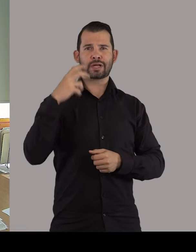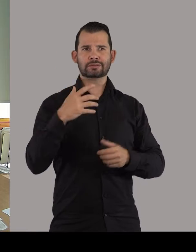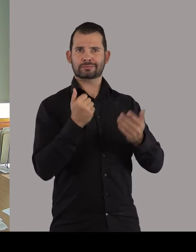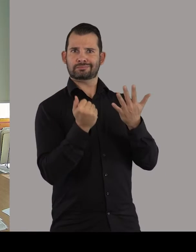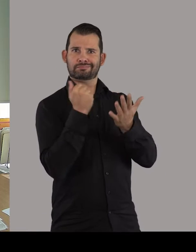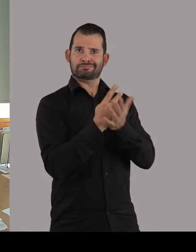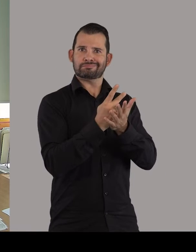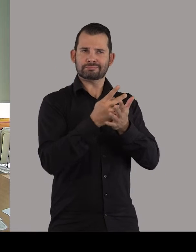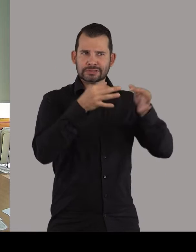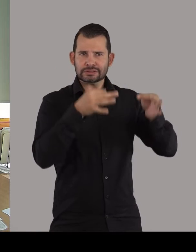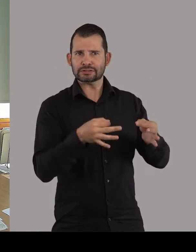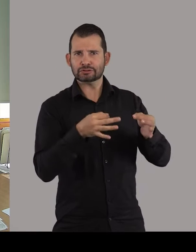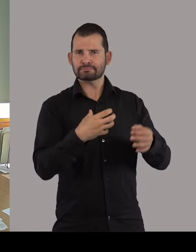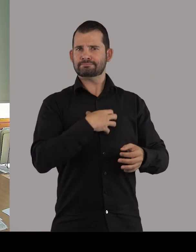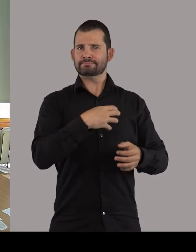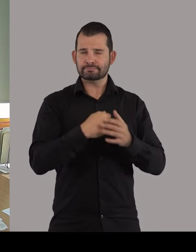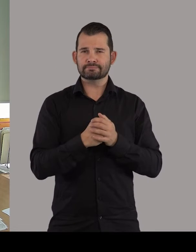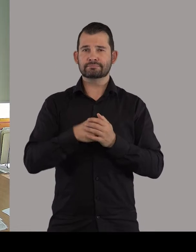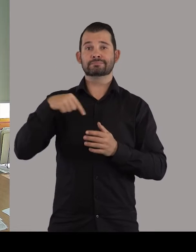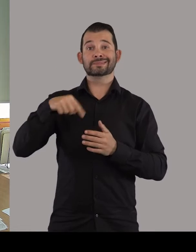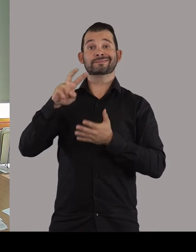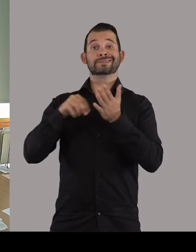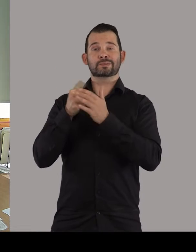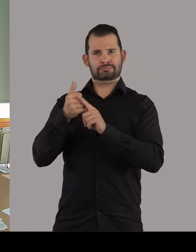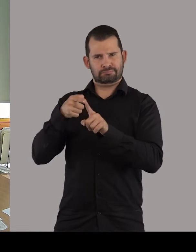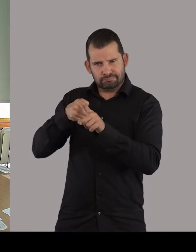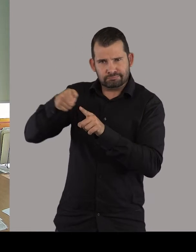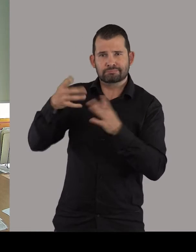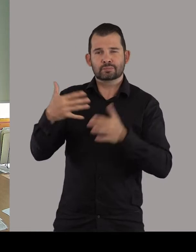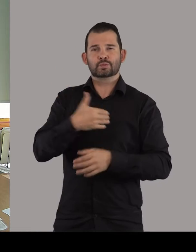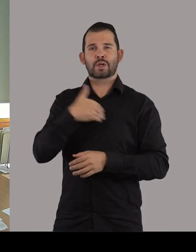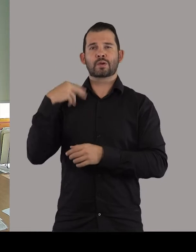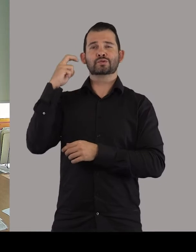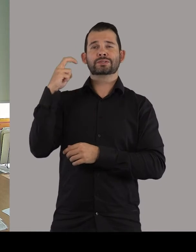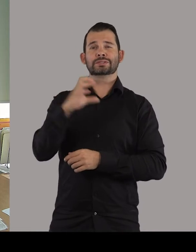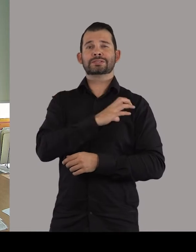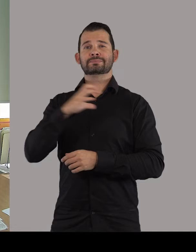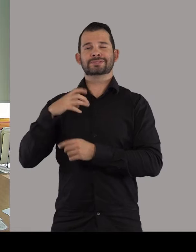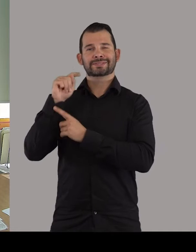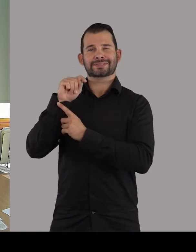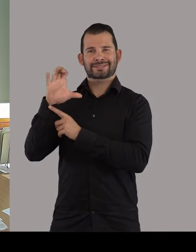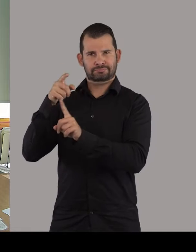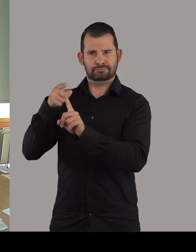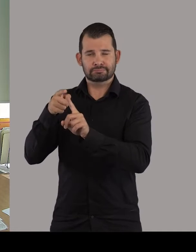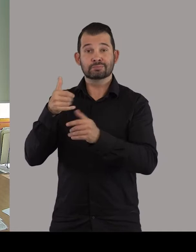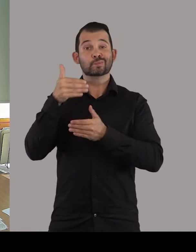These videos are Toronto Transit Commission, TTC specific. The procedures may be different